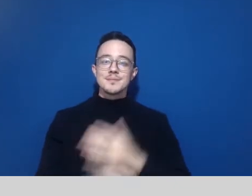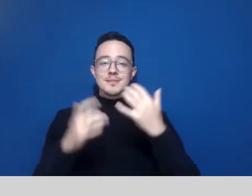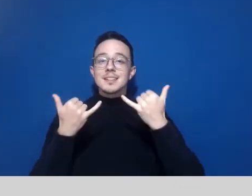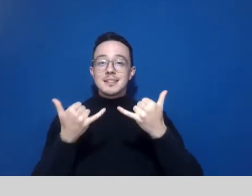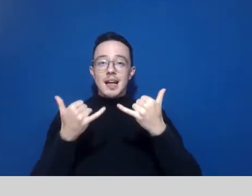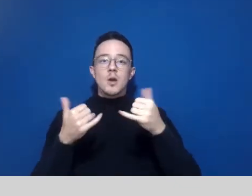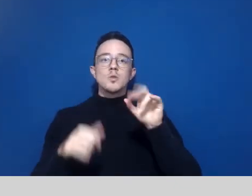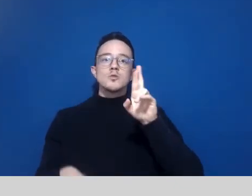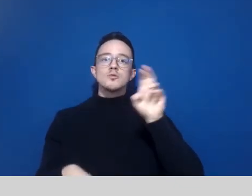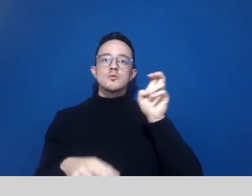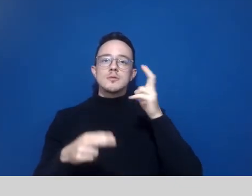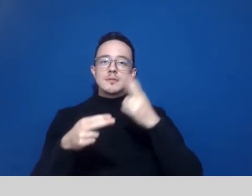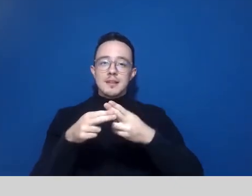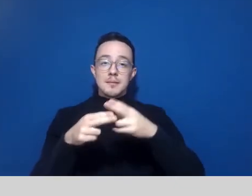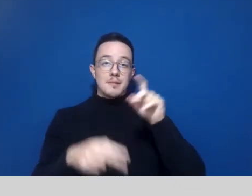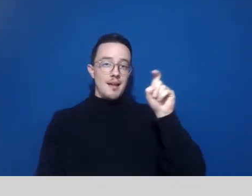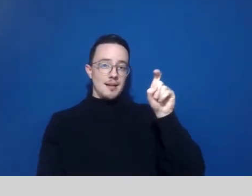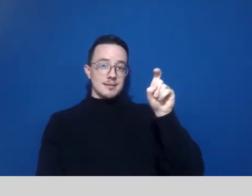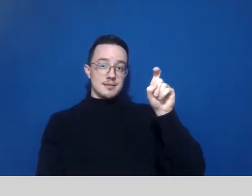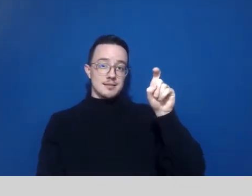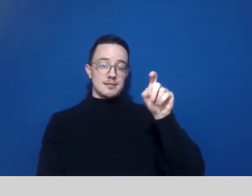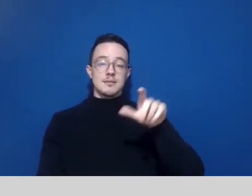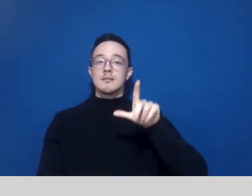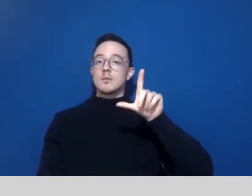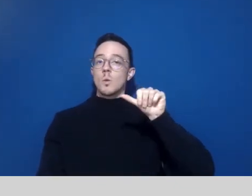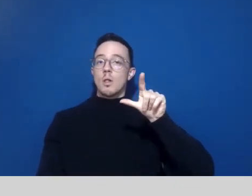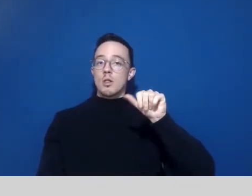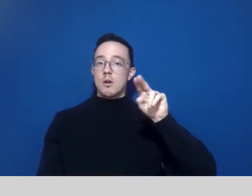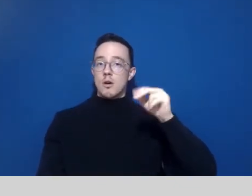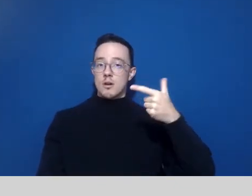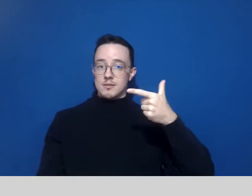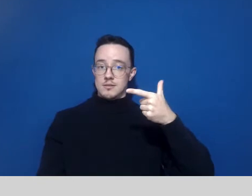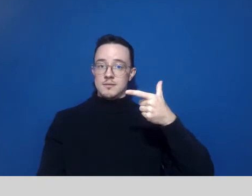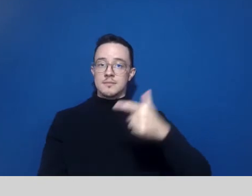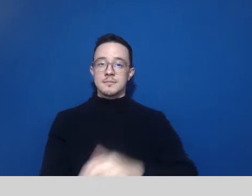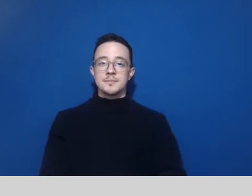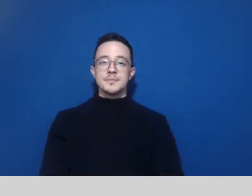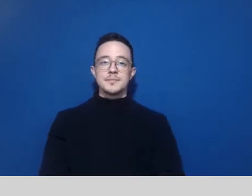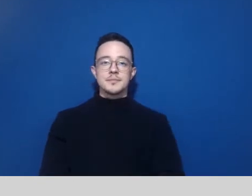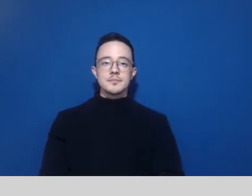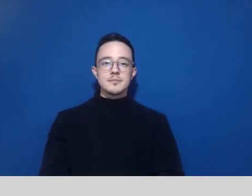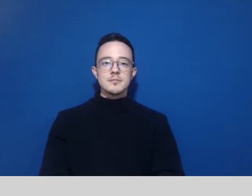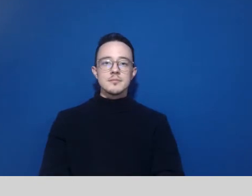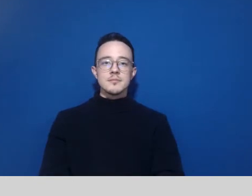and I'm gonna rename the X column to longitude. So "alter table."